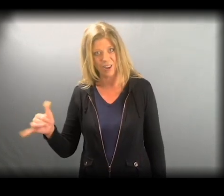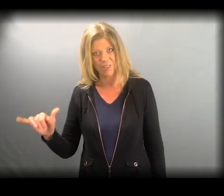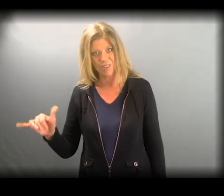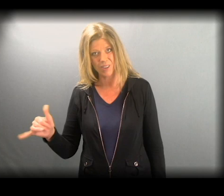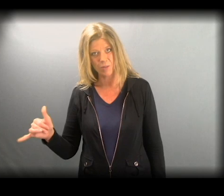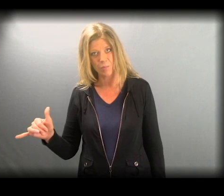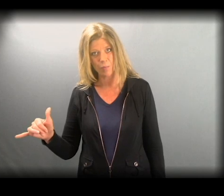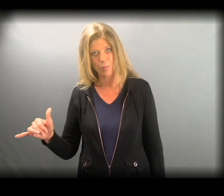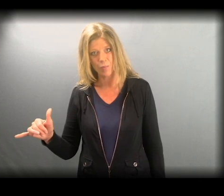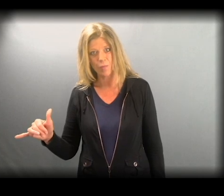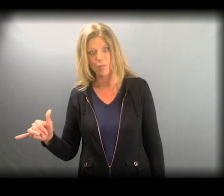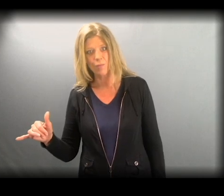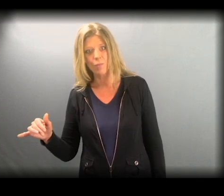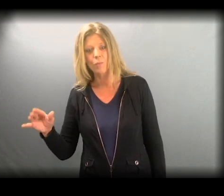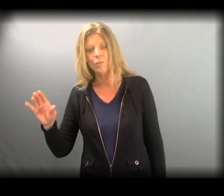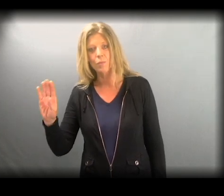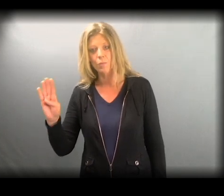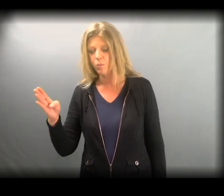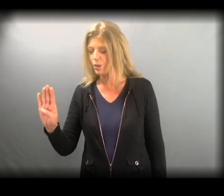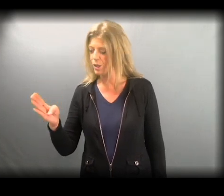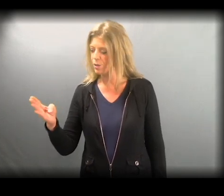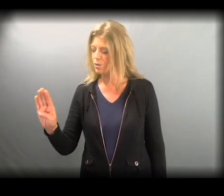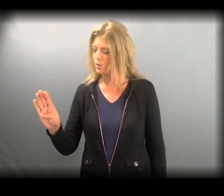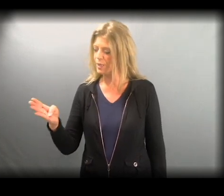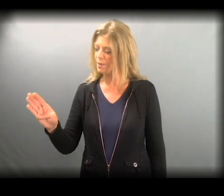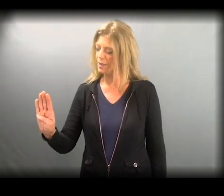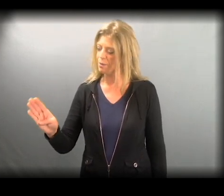YELLOW BLUE